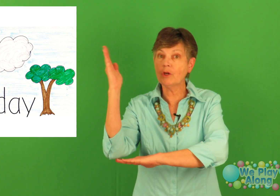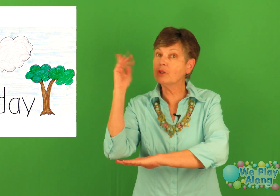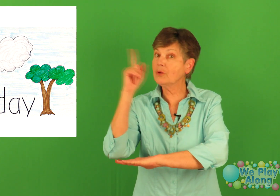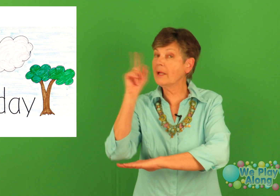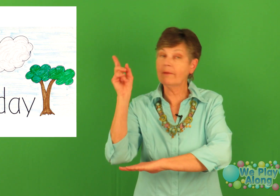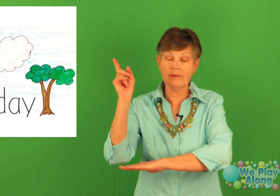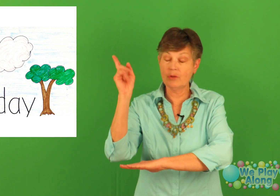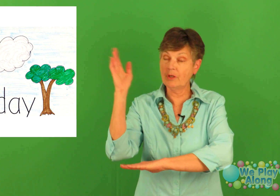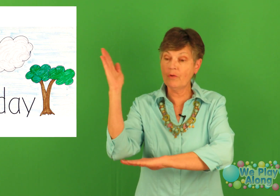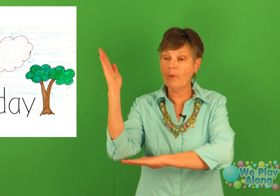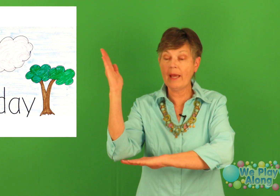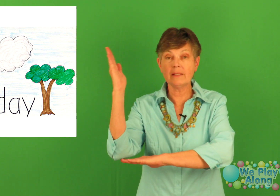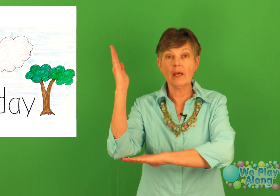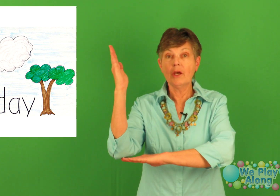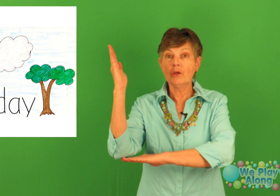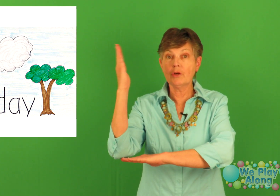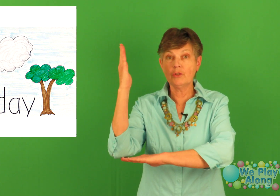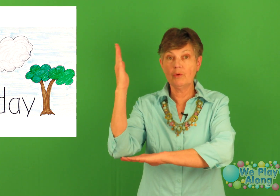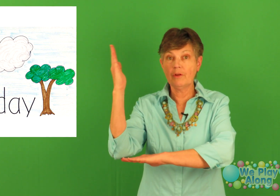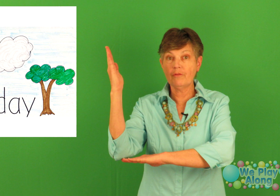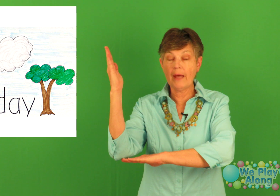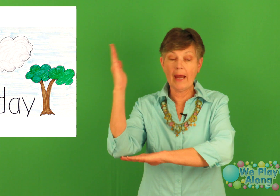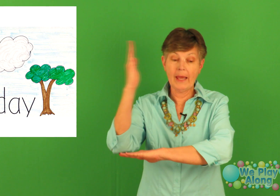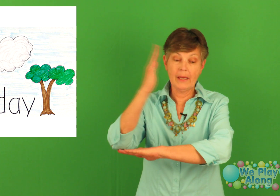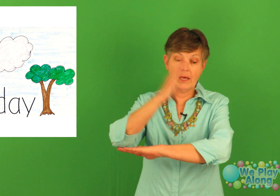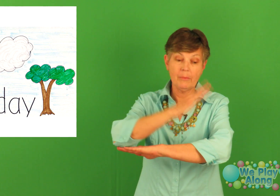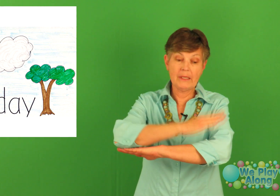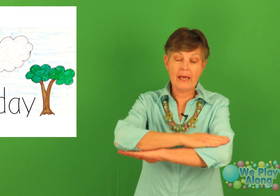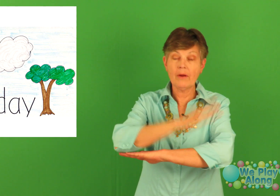you could do it two different ways you could do it with a flat hand coming down